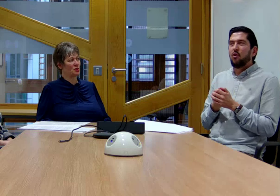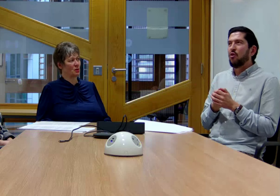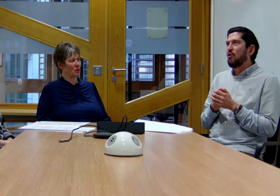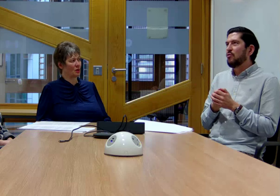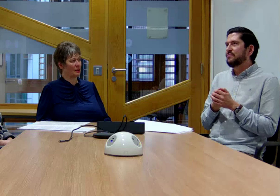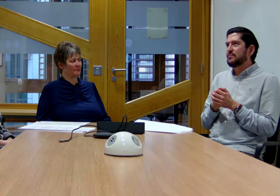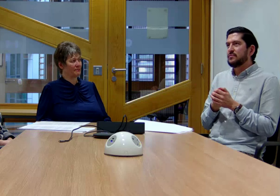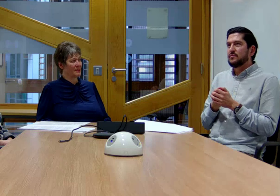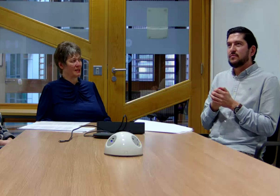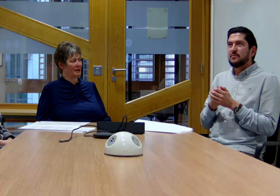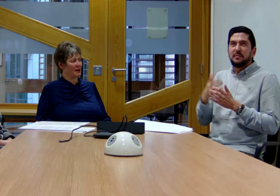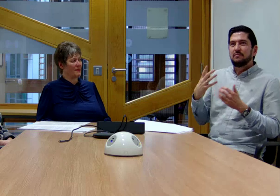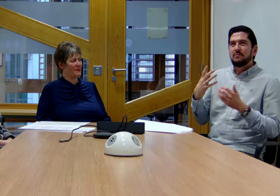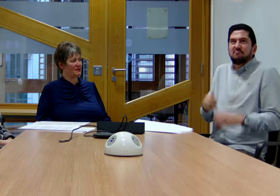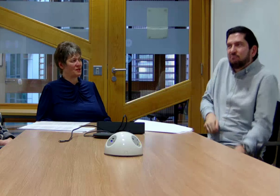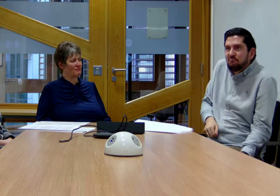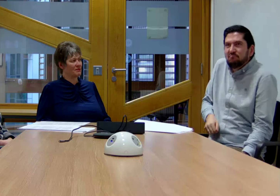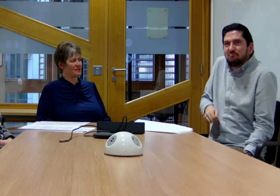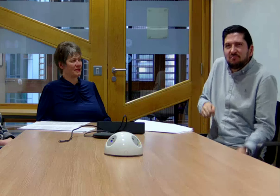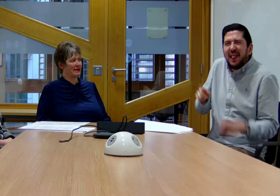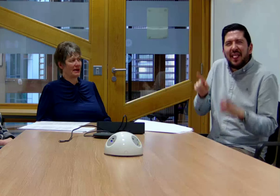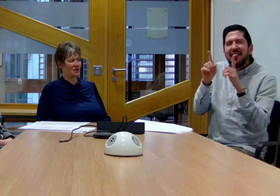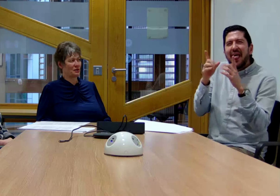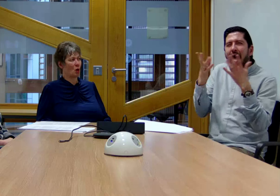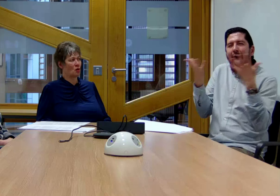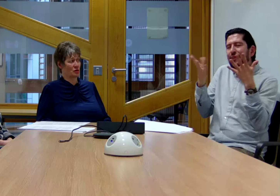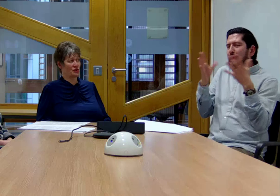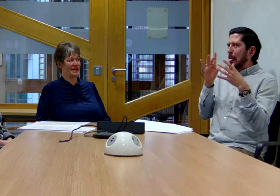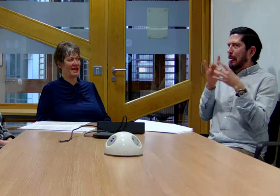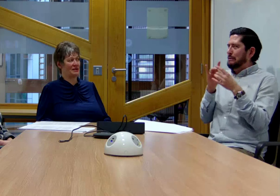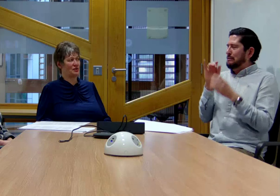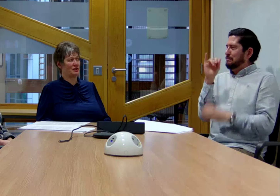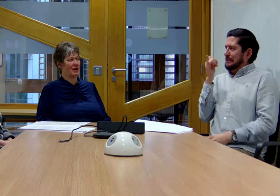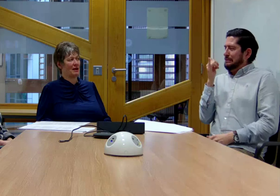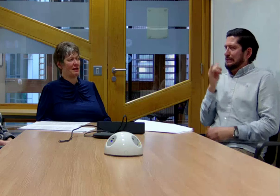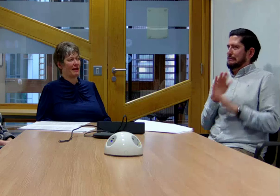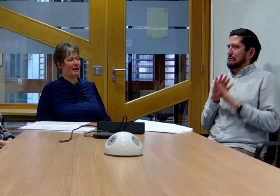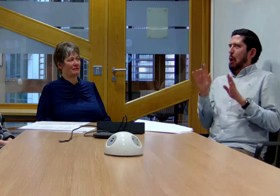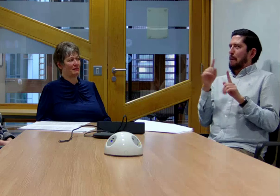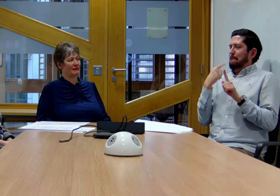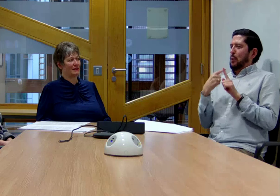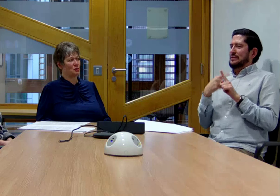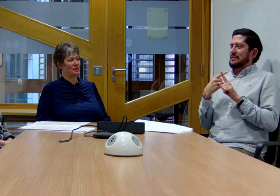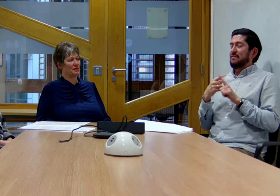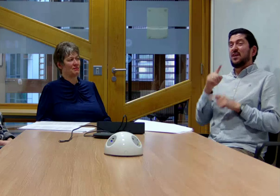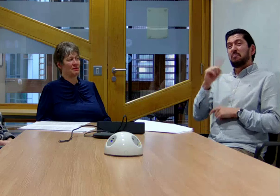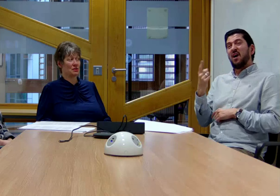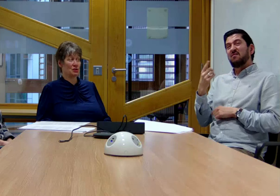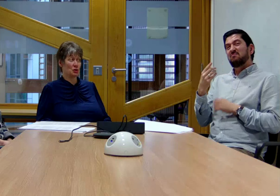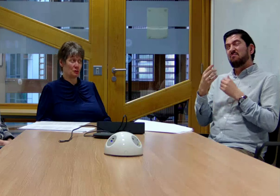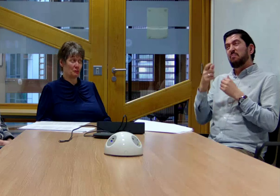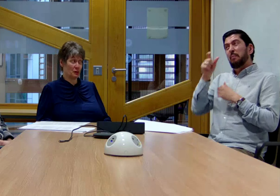hhm, if somebody has maybe like a hook nose or if somebody has an awkward gait, anything